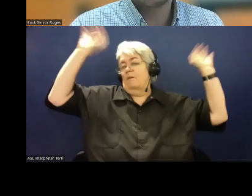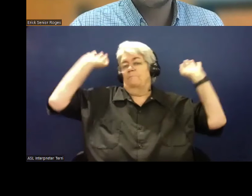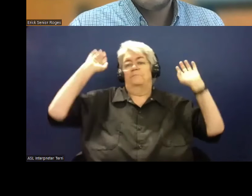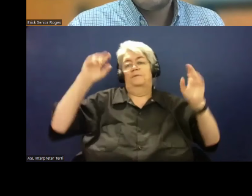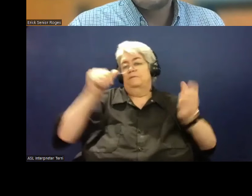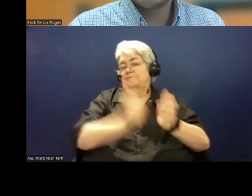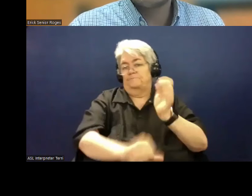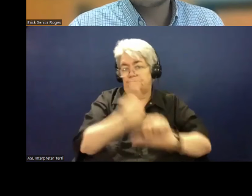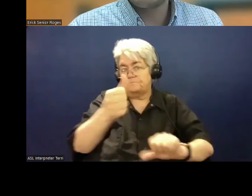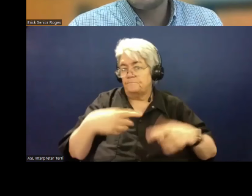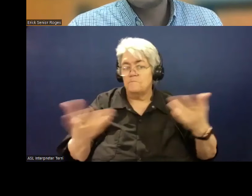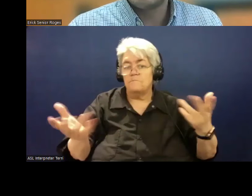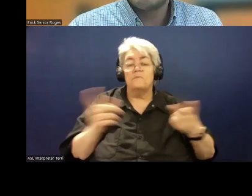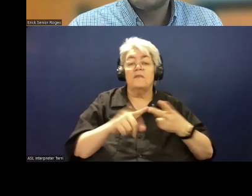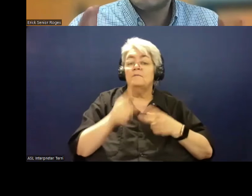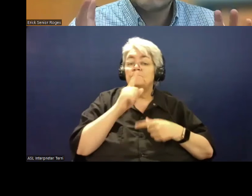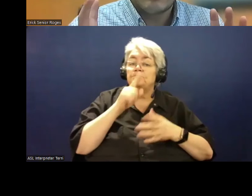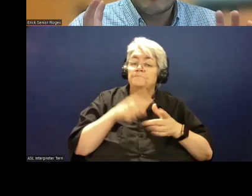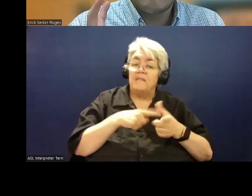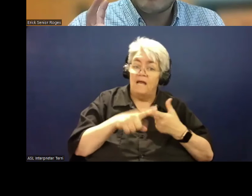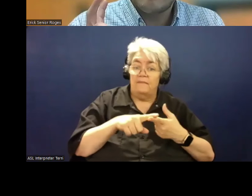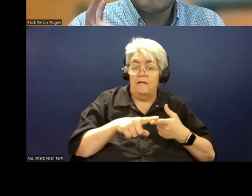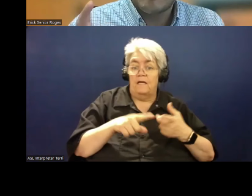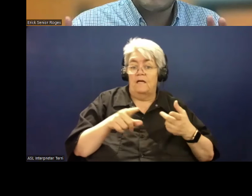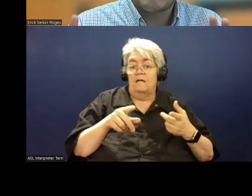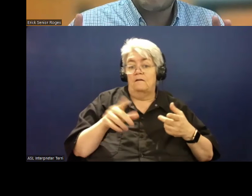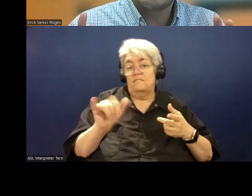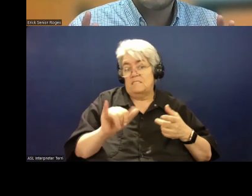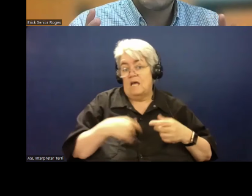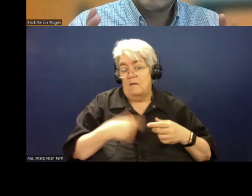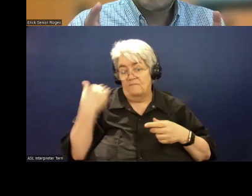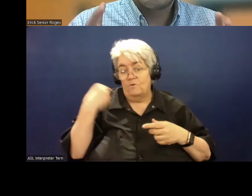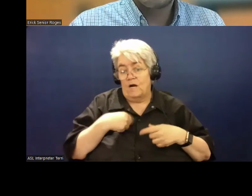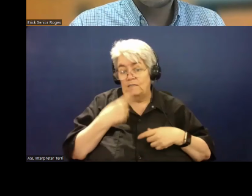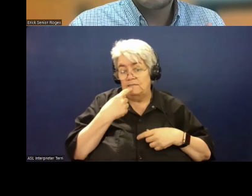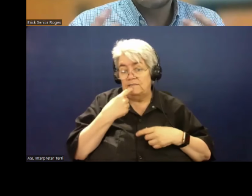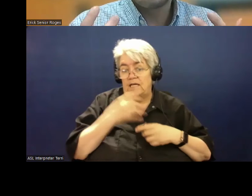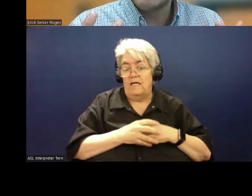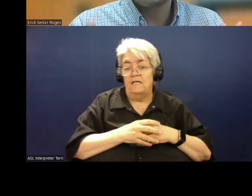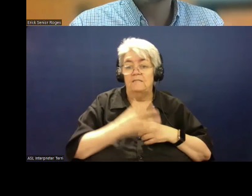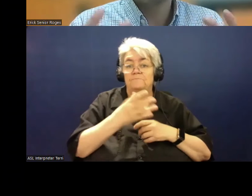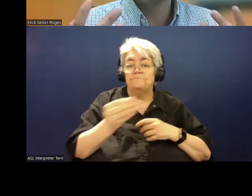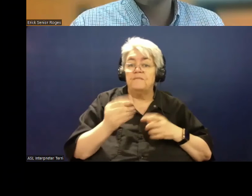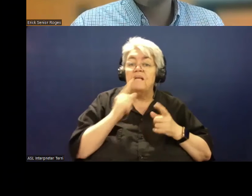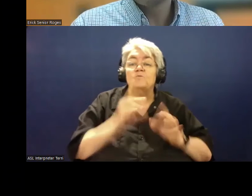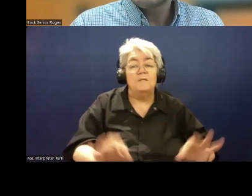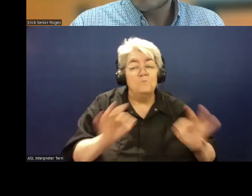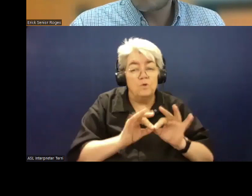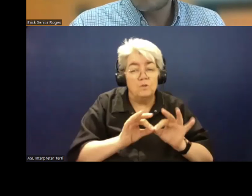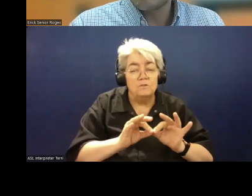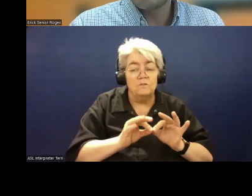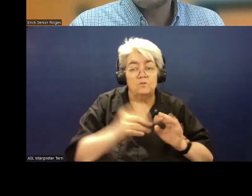LATINO. AS I MENTIONED, THIS PHENOMENON THAT IS HAPPENING WITH